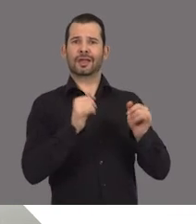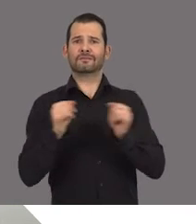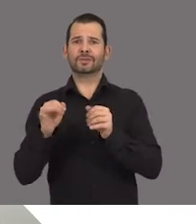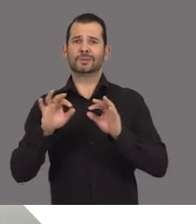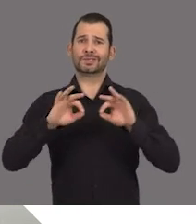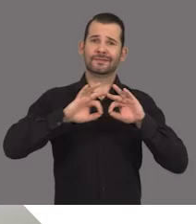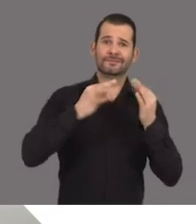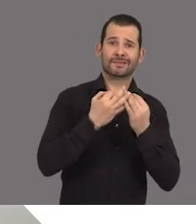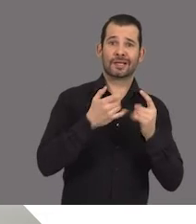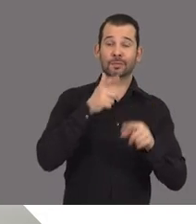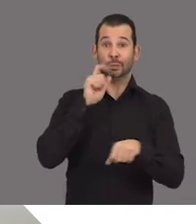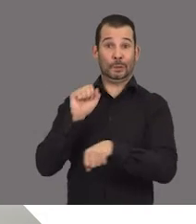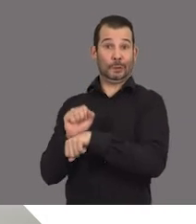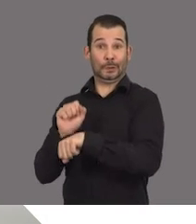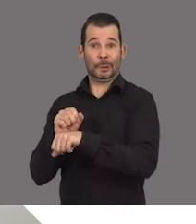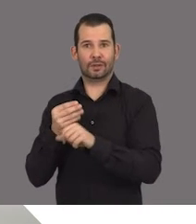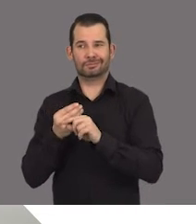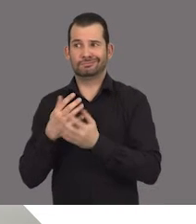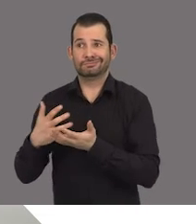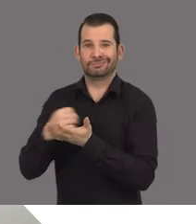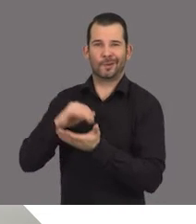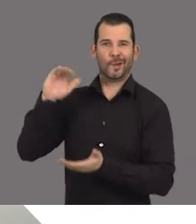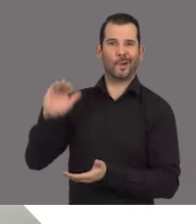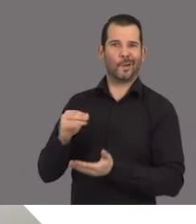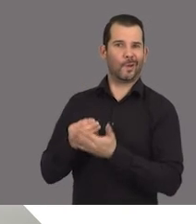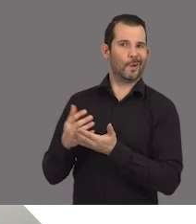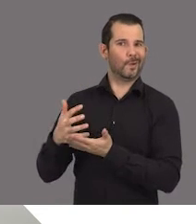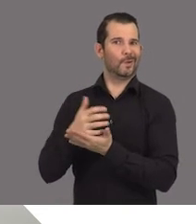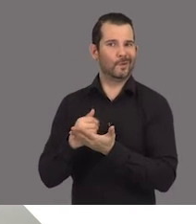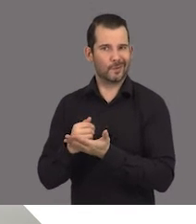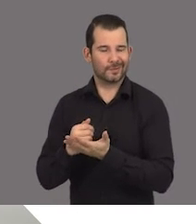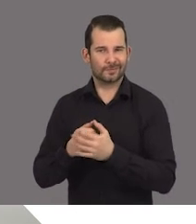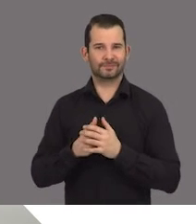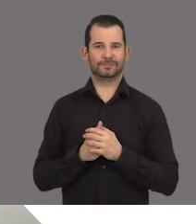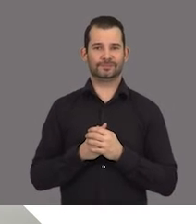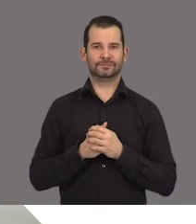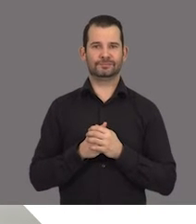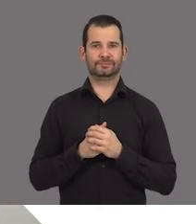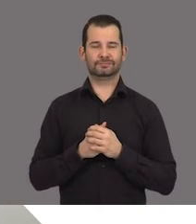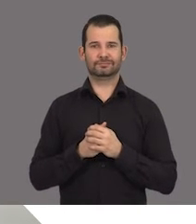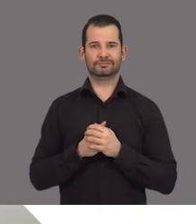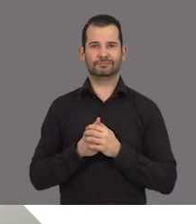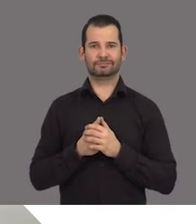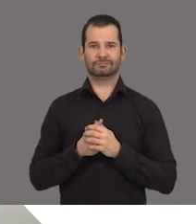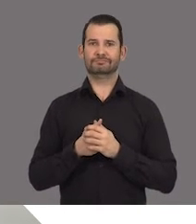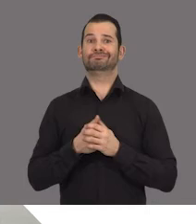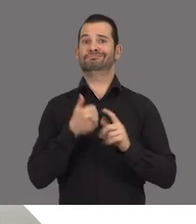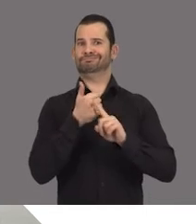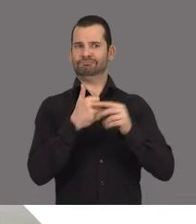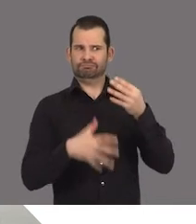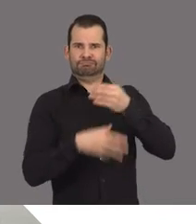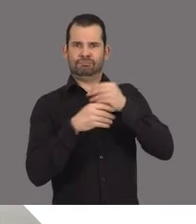It puts more money in the pockets of those who work to help them cope with the rising cost of living.